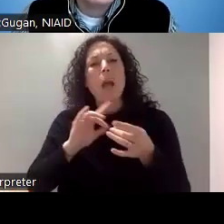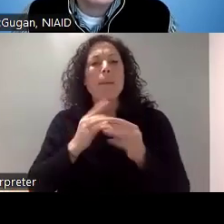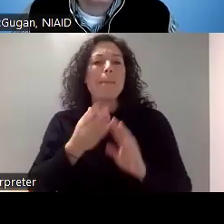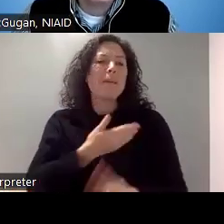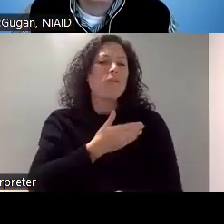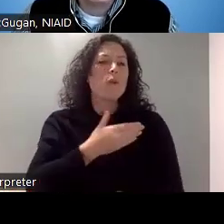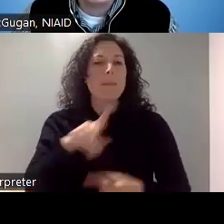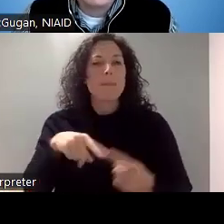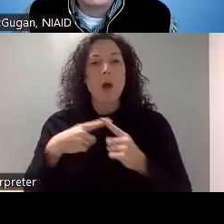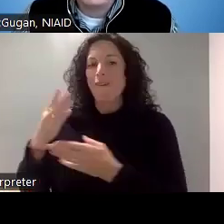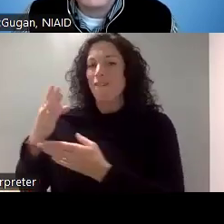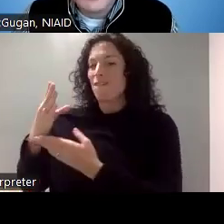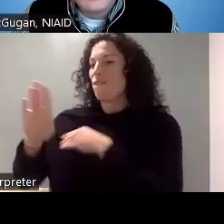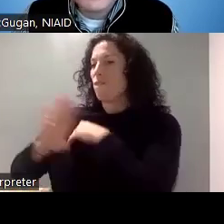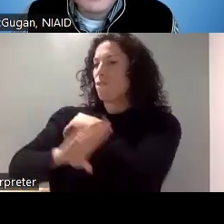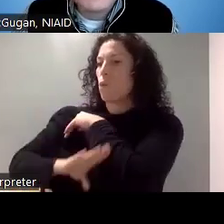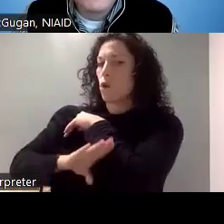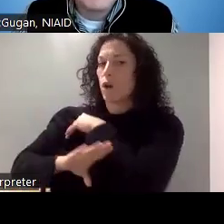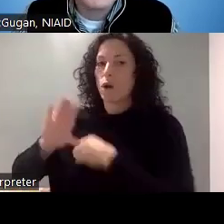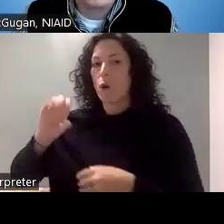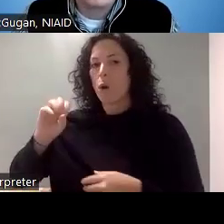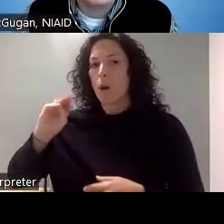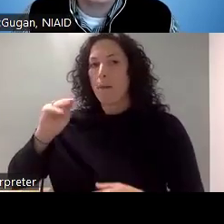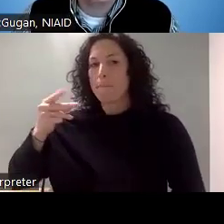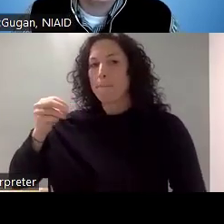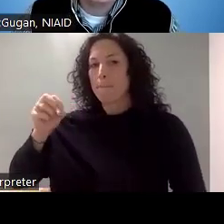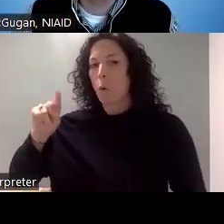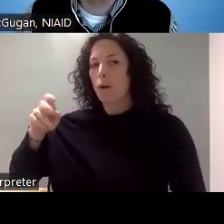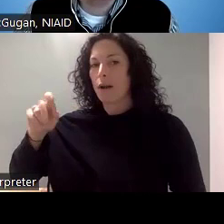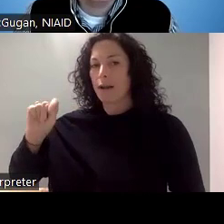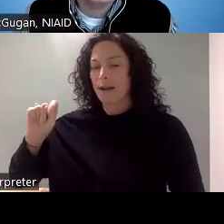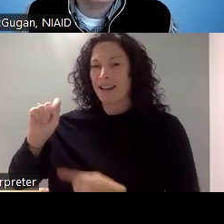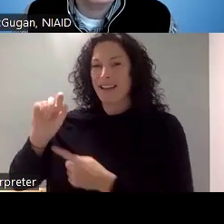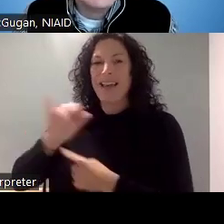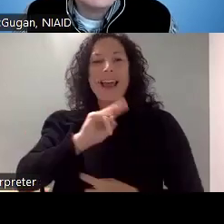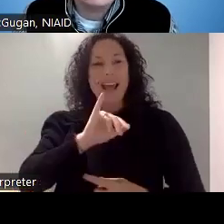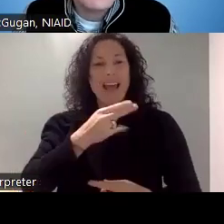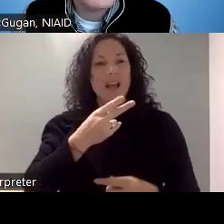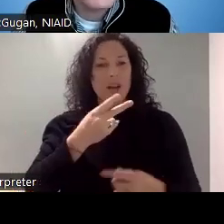Now, there is an NIH definition, as we mentioned earlier, and that's the performance of any segment